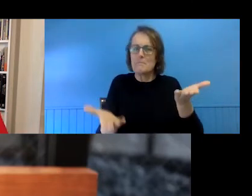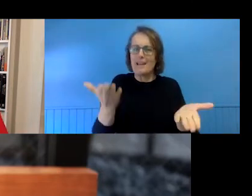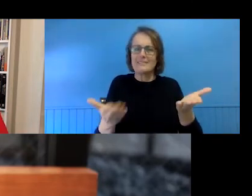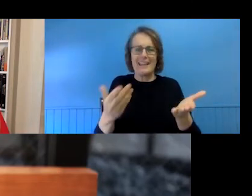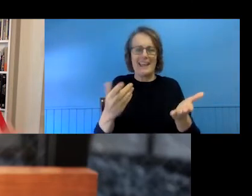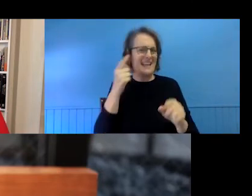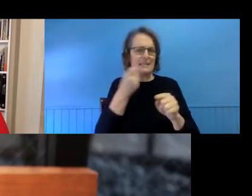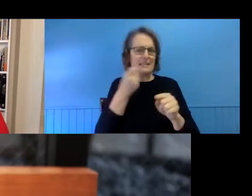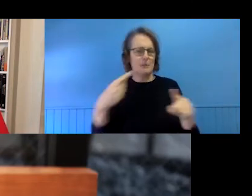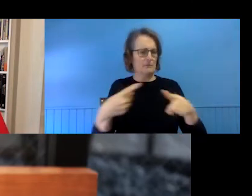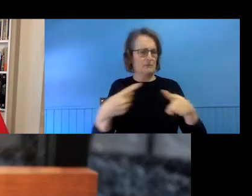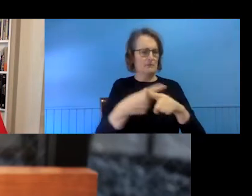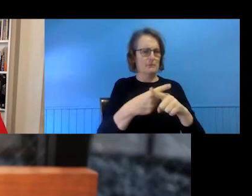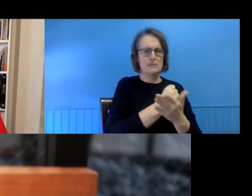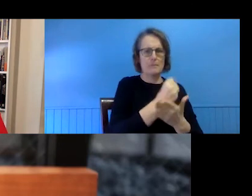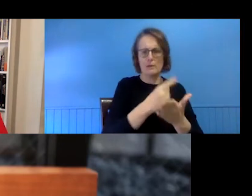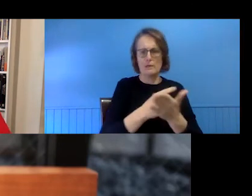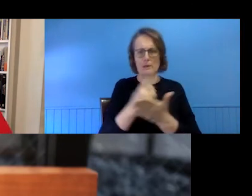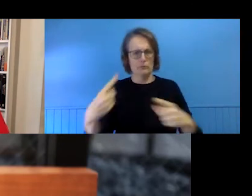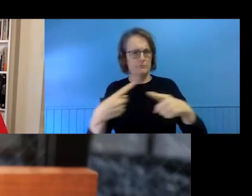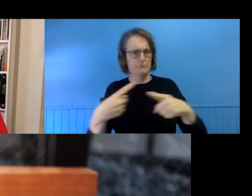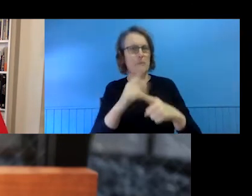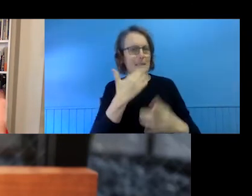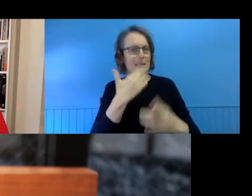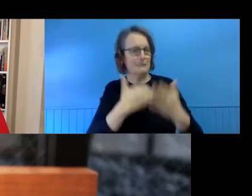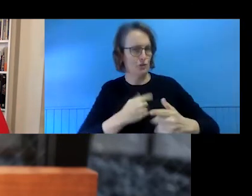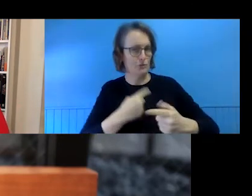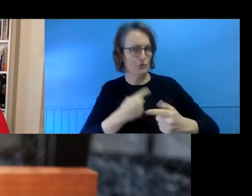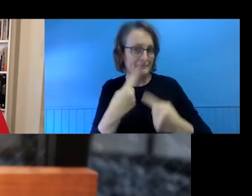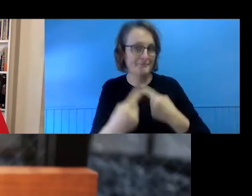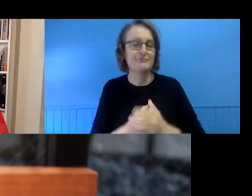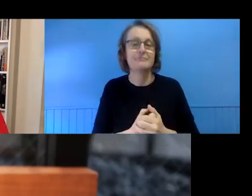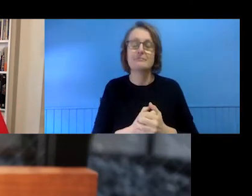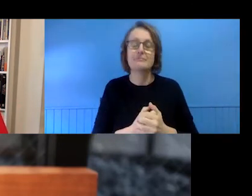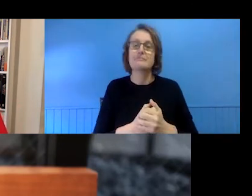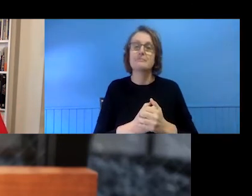contradictory, but, bear with me. As creative practitioners, as creative